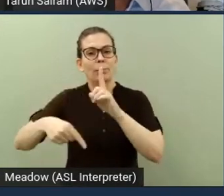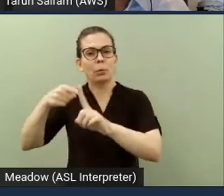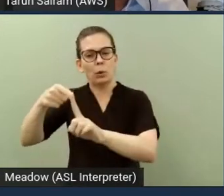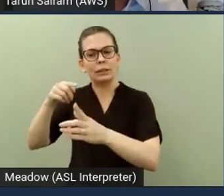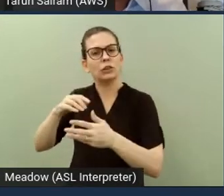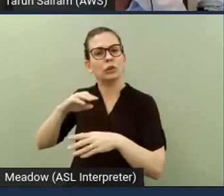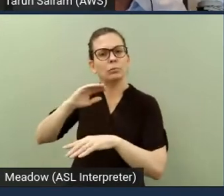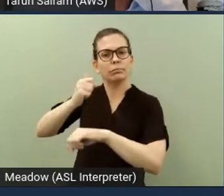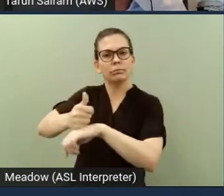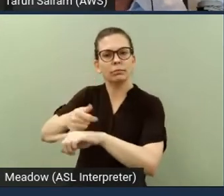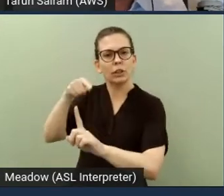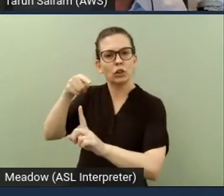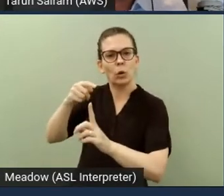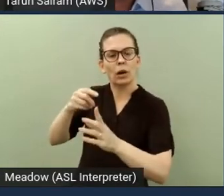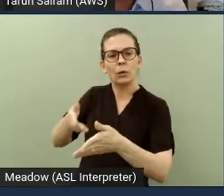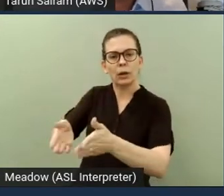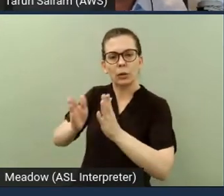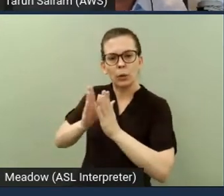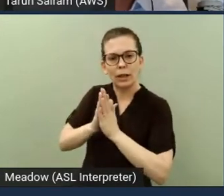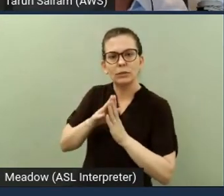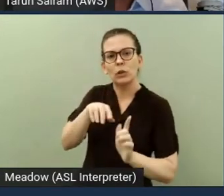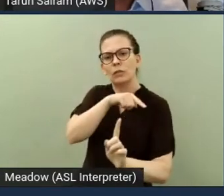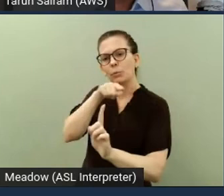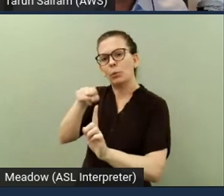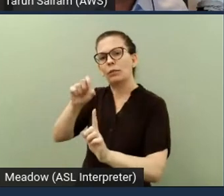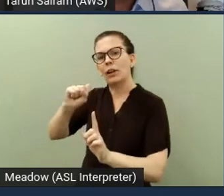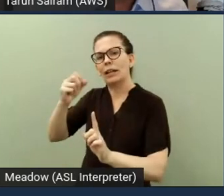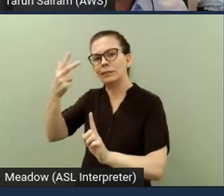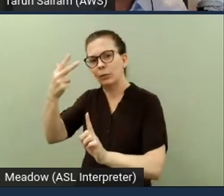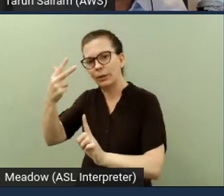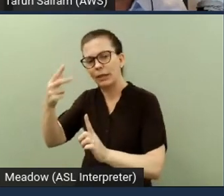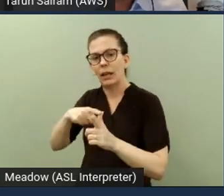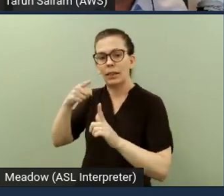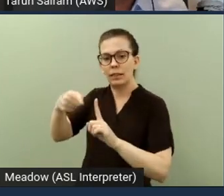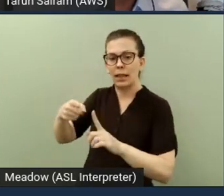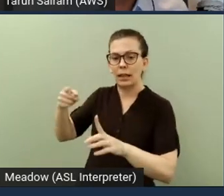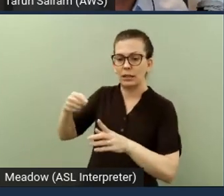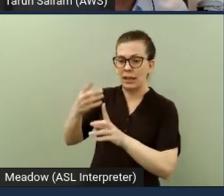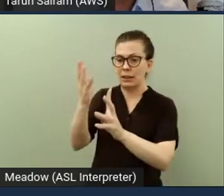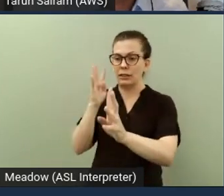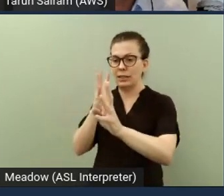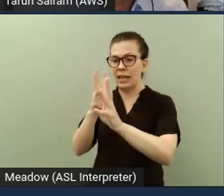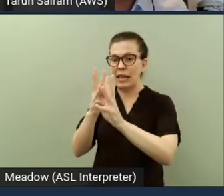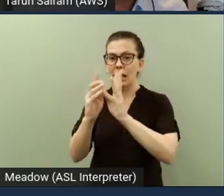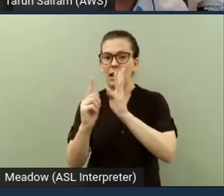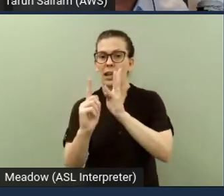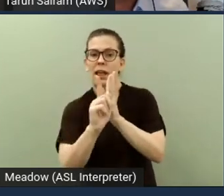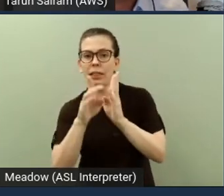you have a pointer to your S3 location. So when it gets to the head of the queue gets pulled in, it gets processed.